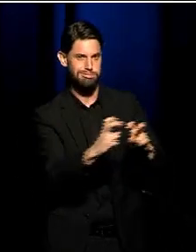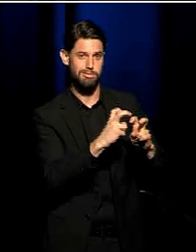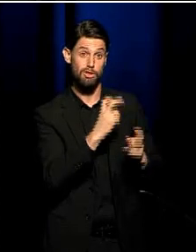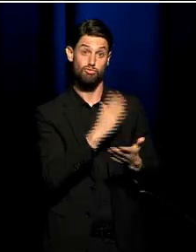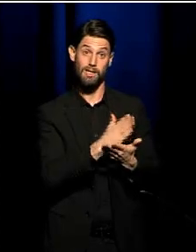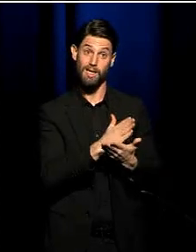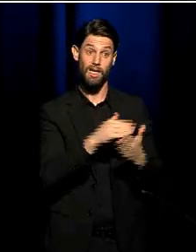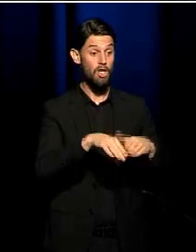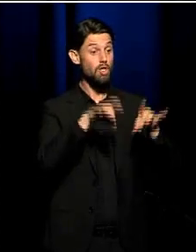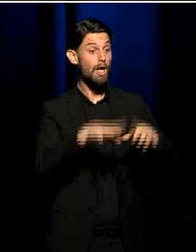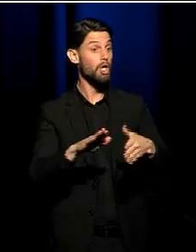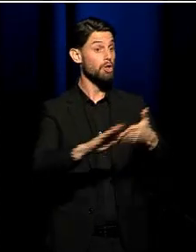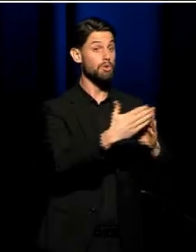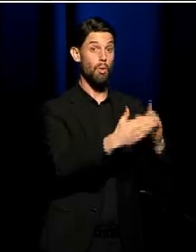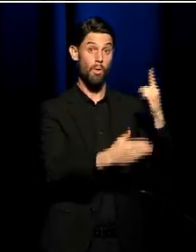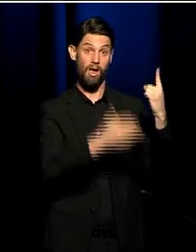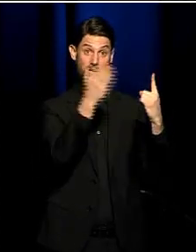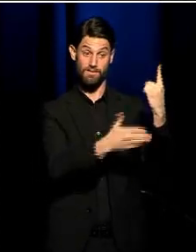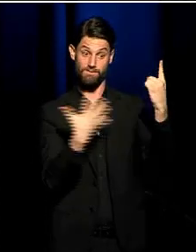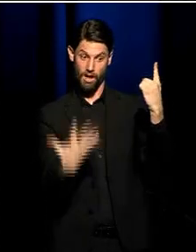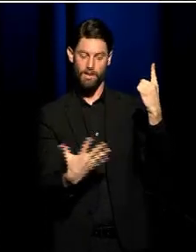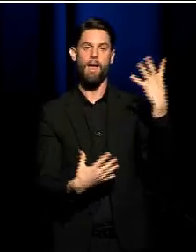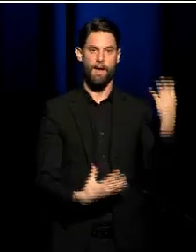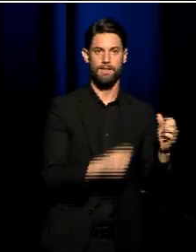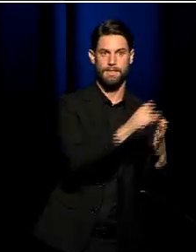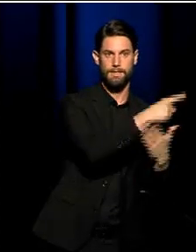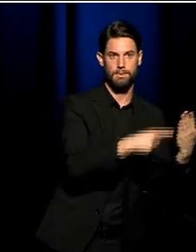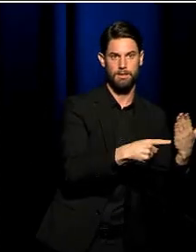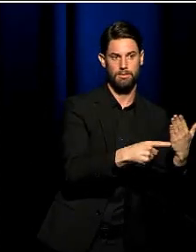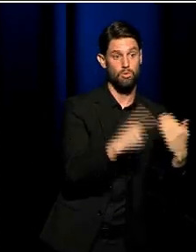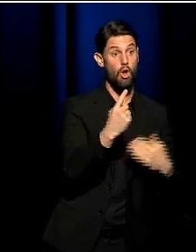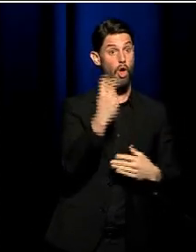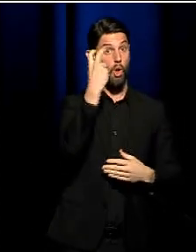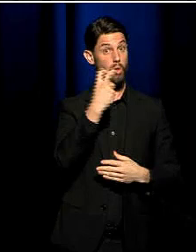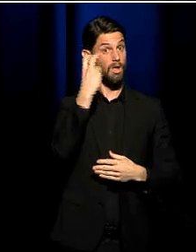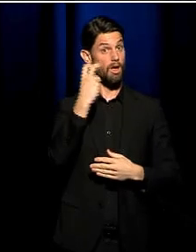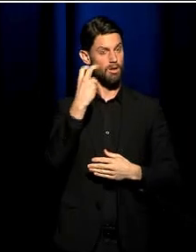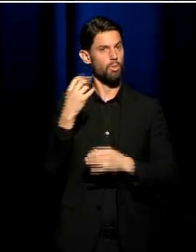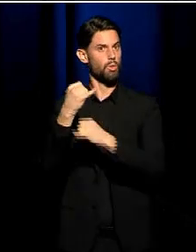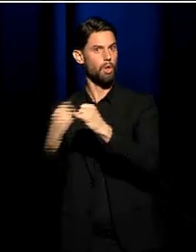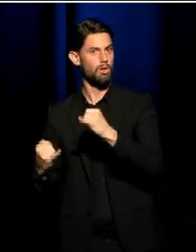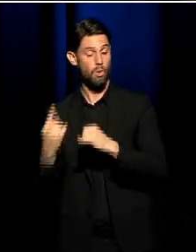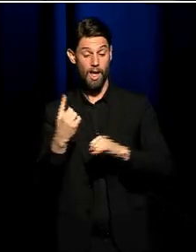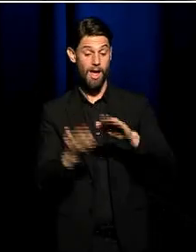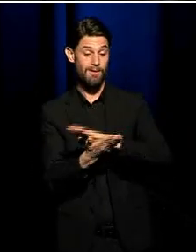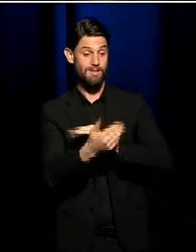increases with age. Around one in eight people aged under 65 have some level of